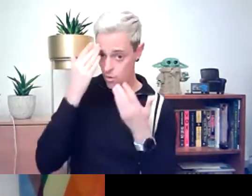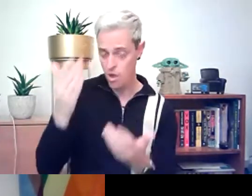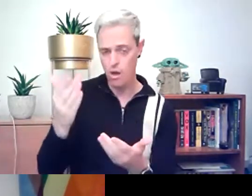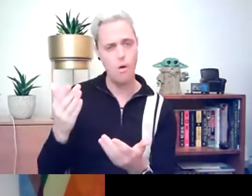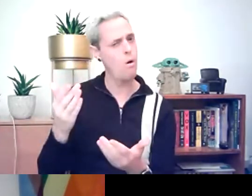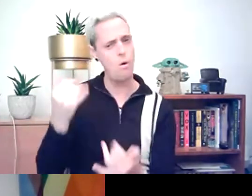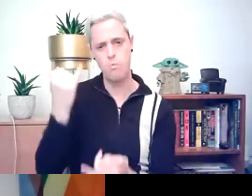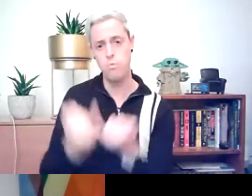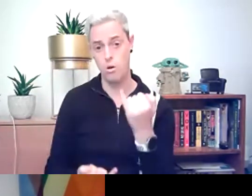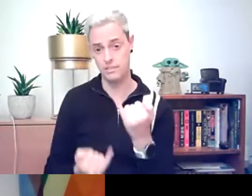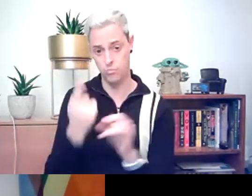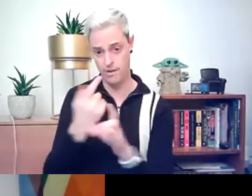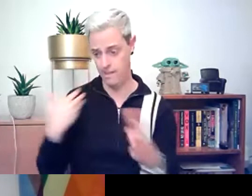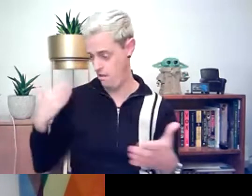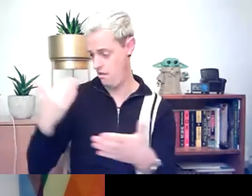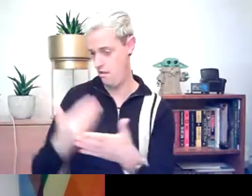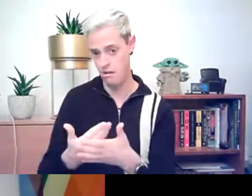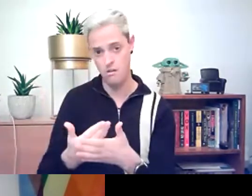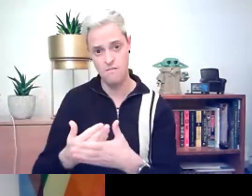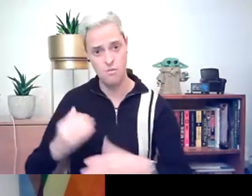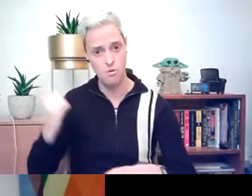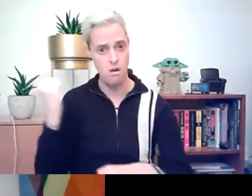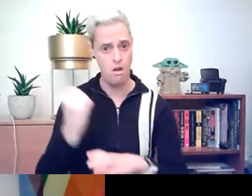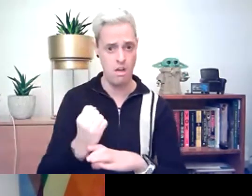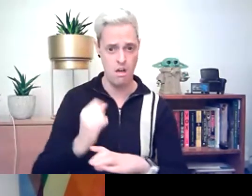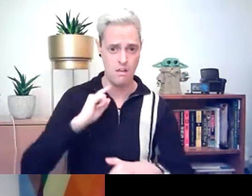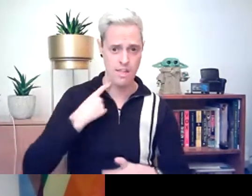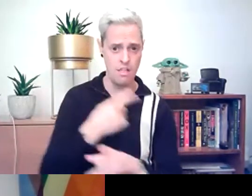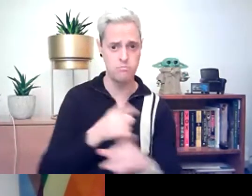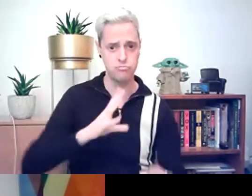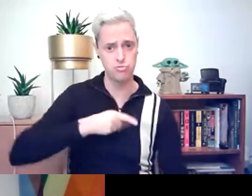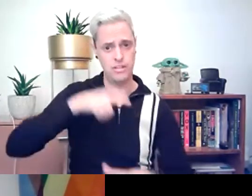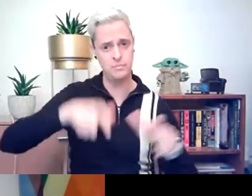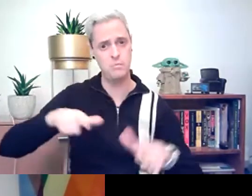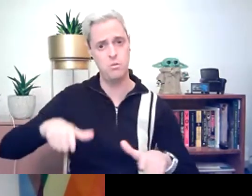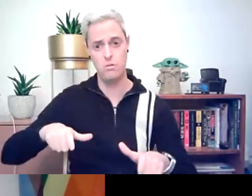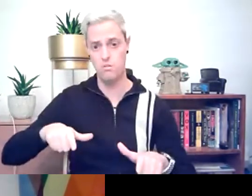record for murders of trans people. 18:23:00 So, I'm just obviously the lot of